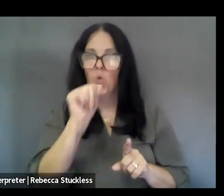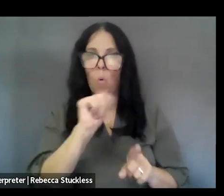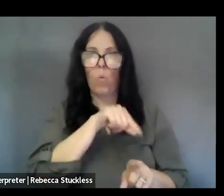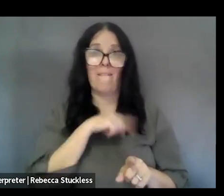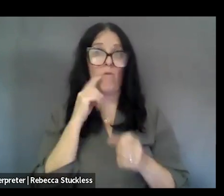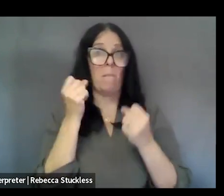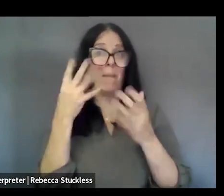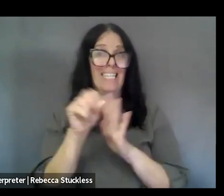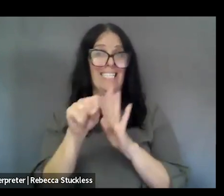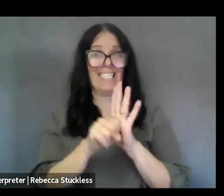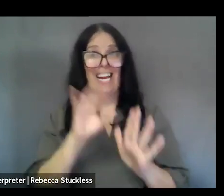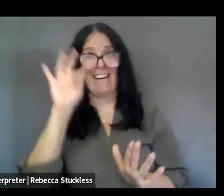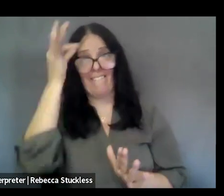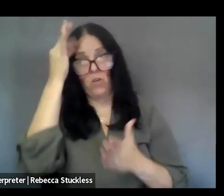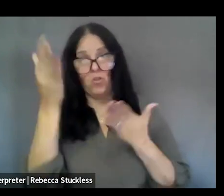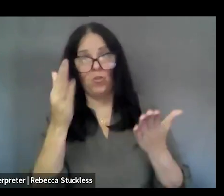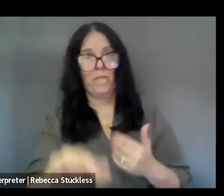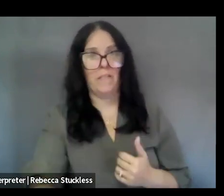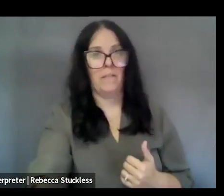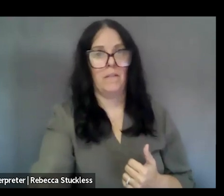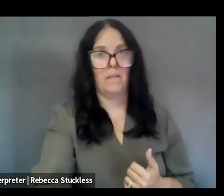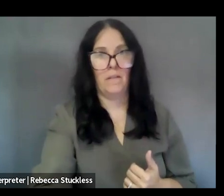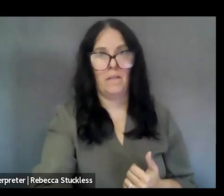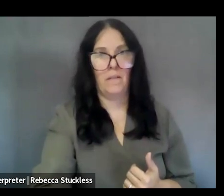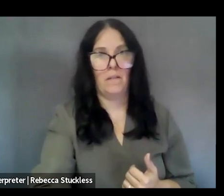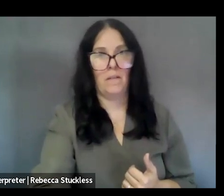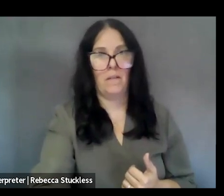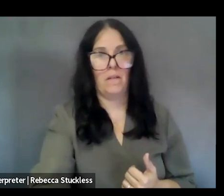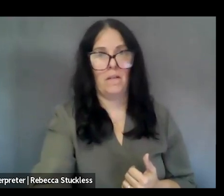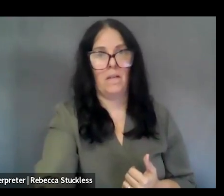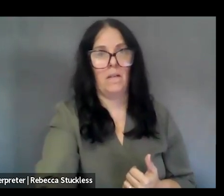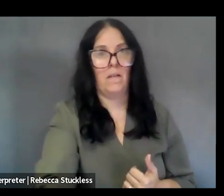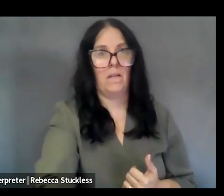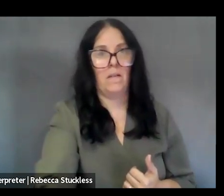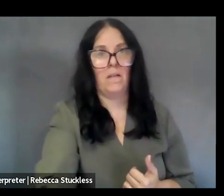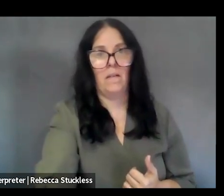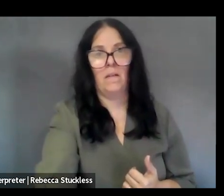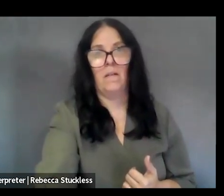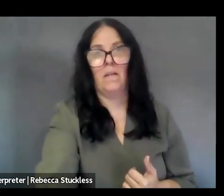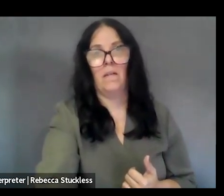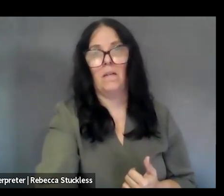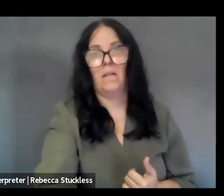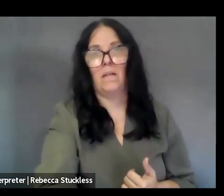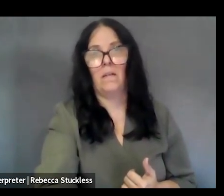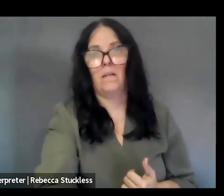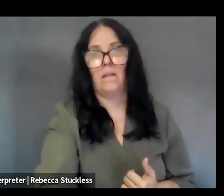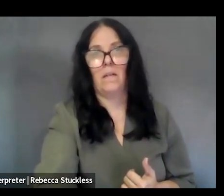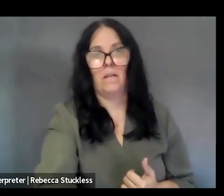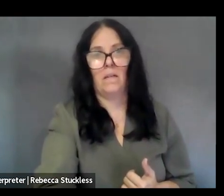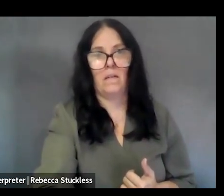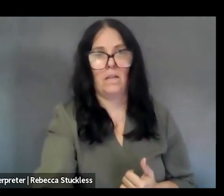state and federal services. Next we have Ashlee Brady-Kelly, she is a support line operator for